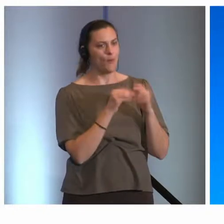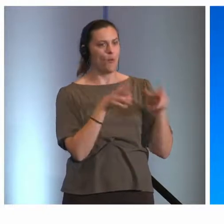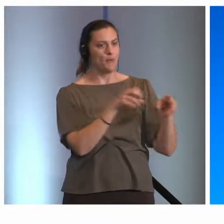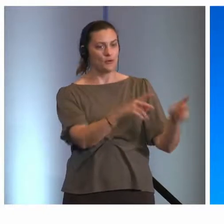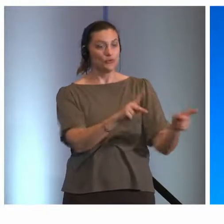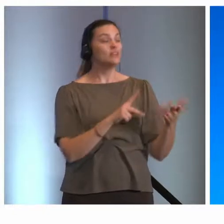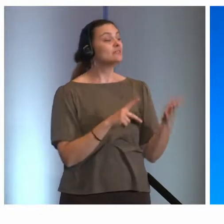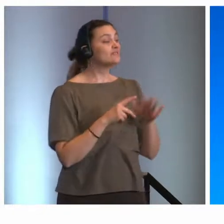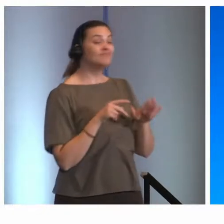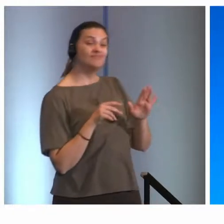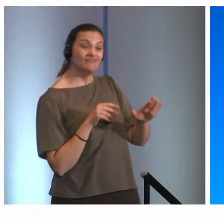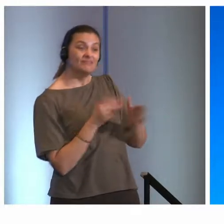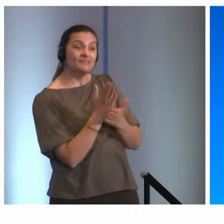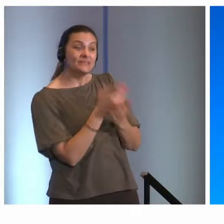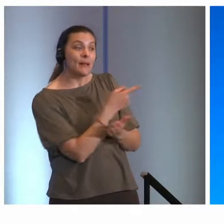thousand talent in front of and behind the camera when we